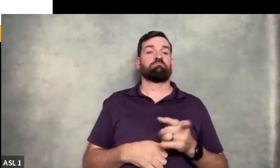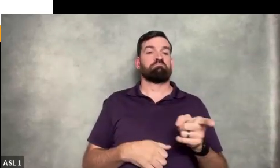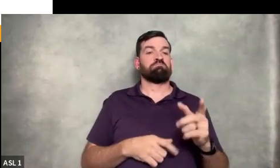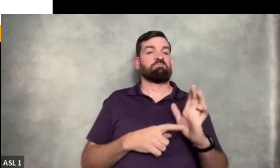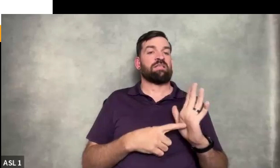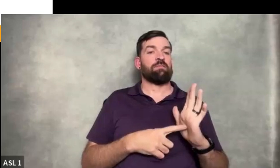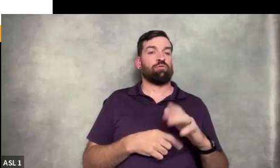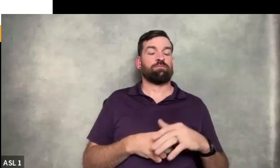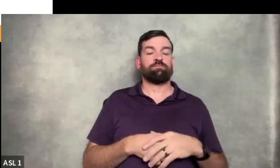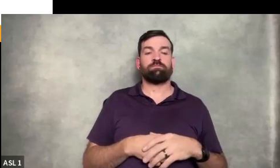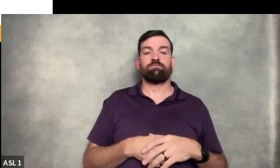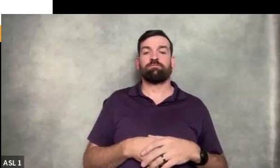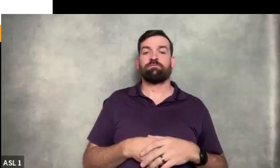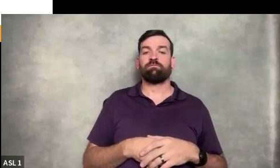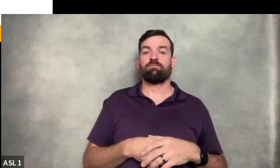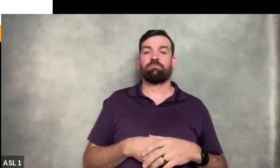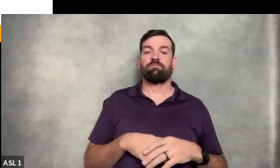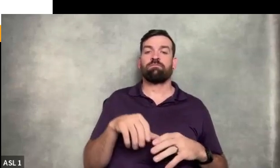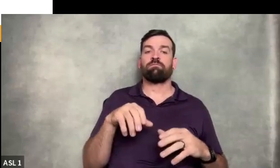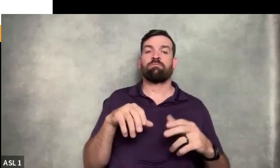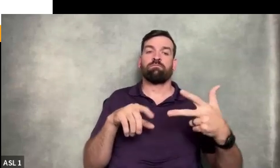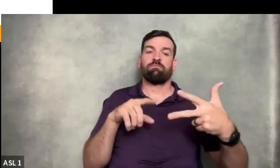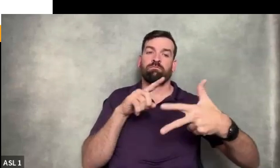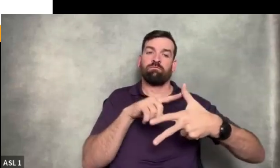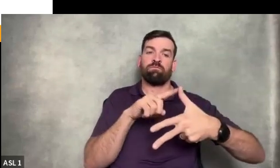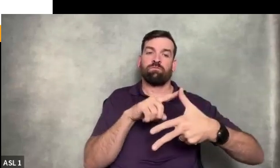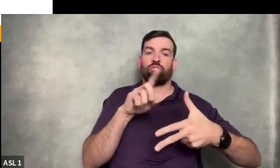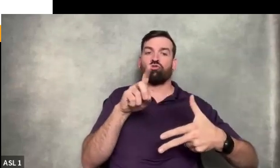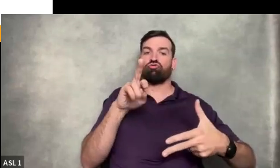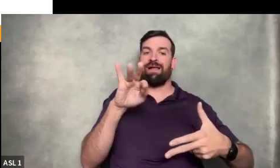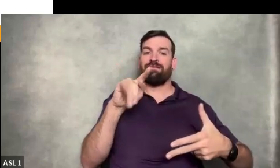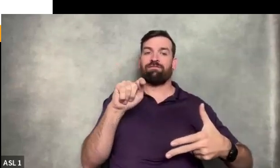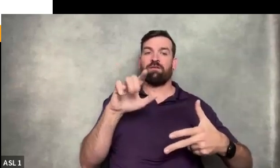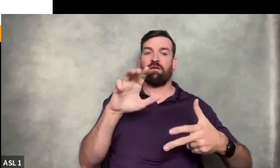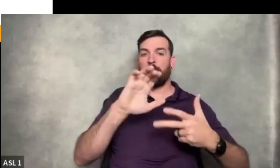this state unit on aging needs to draft an amendment to the statute that will allow